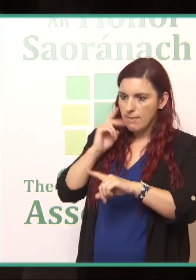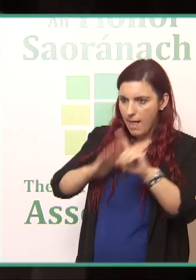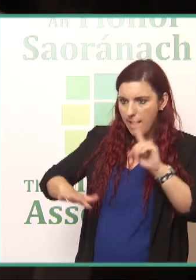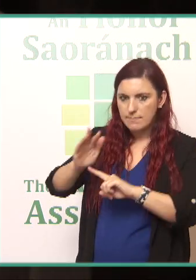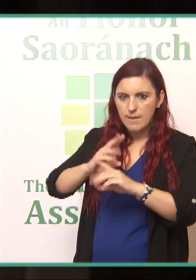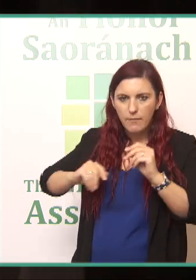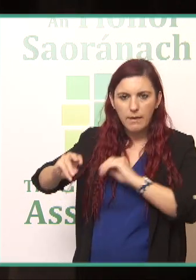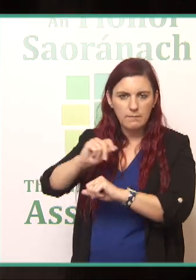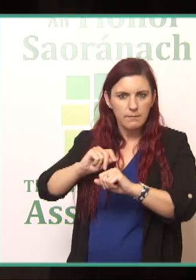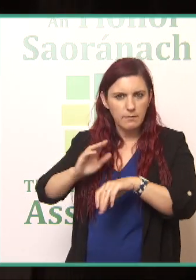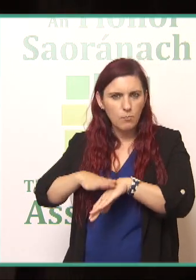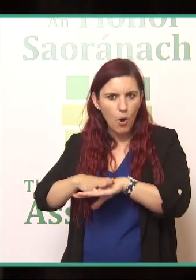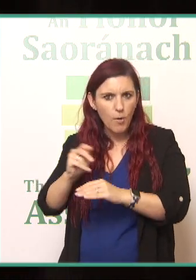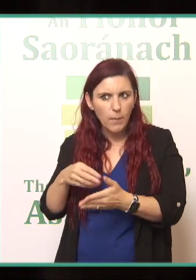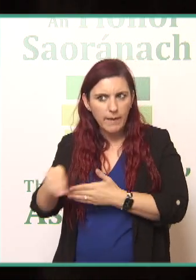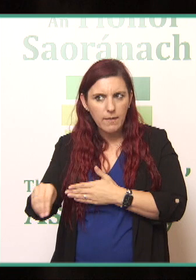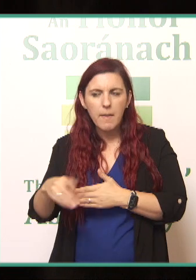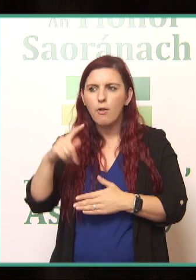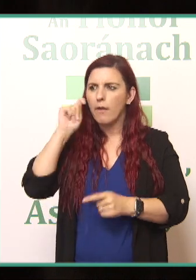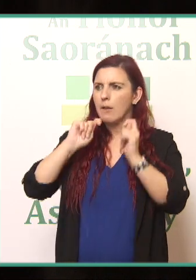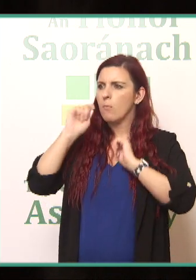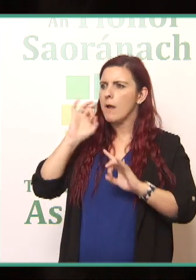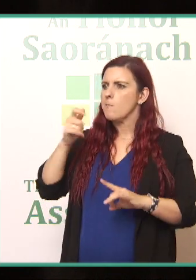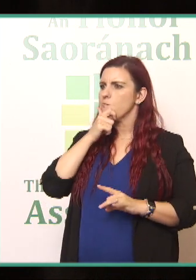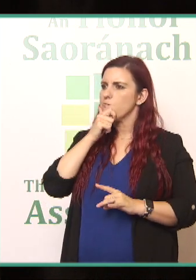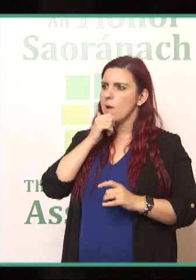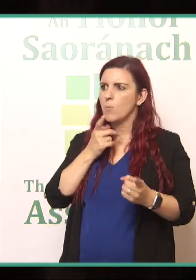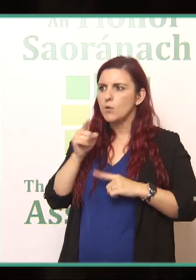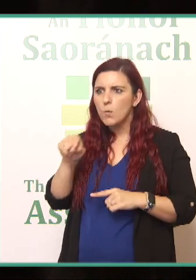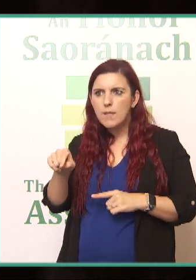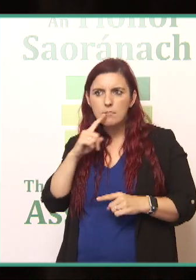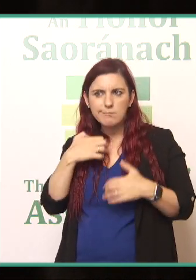they're figuring out right how do I do this this is interesting this is an incentive so for about